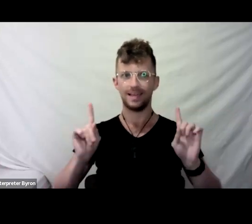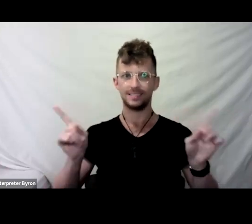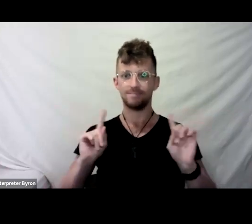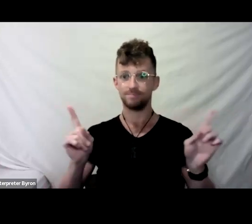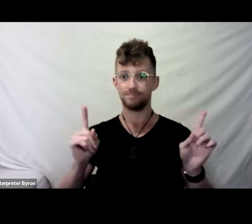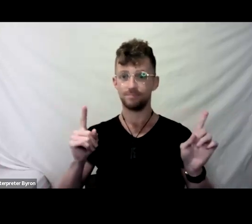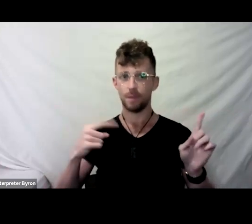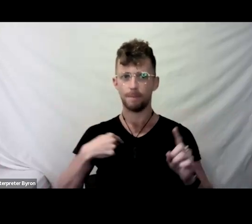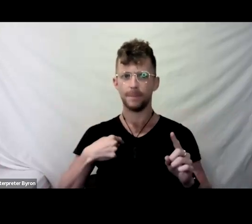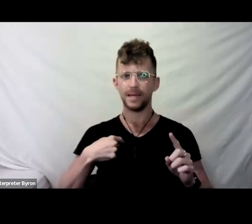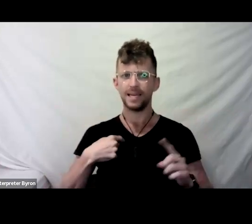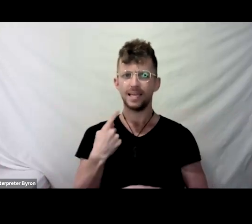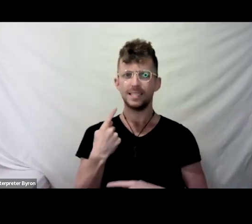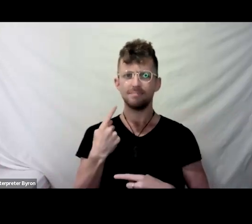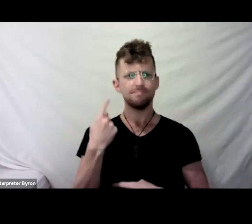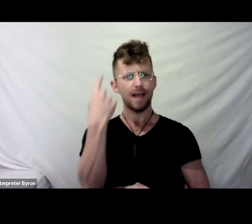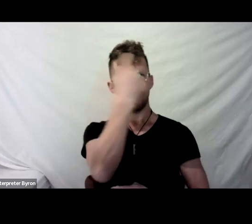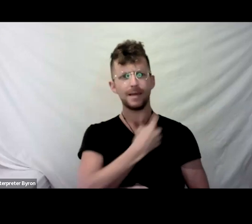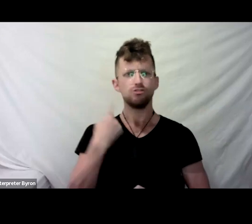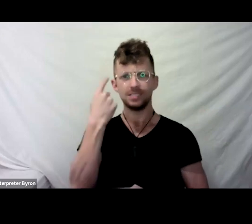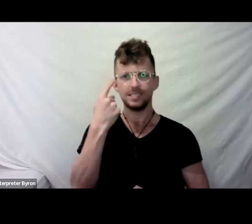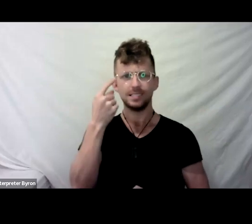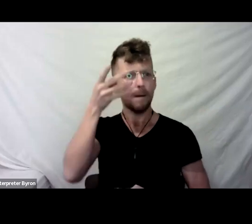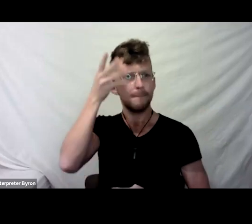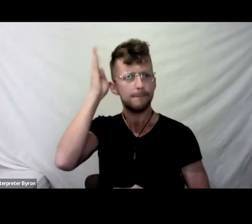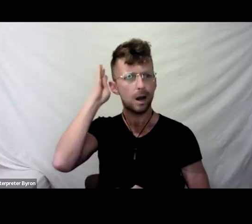I’m wearing clear glasses, pearl earrings,